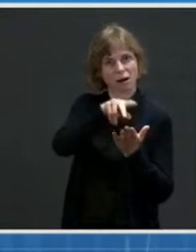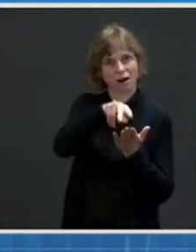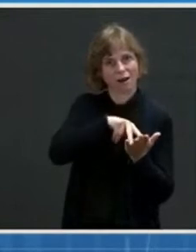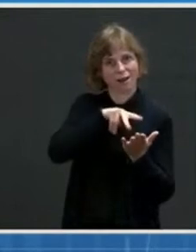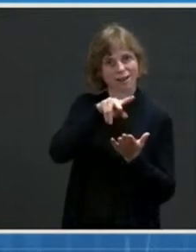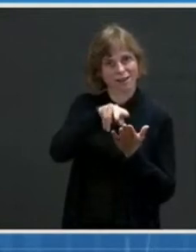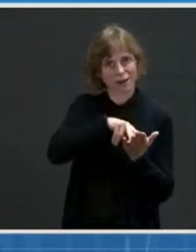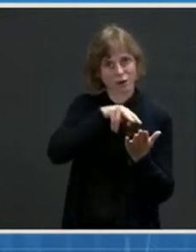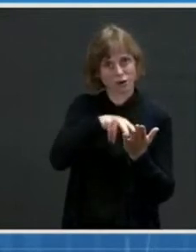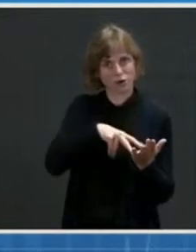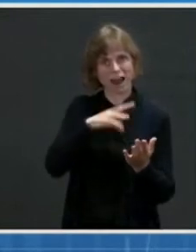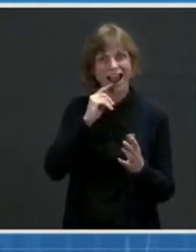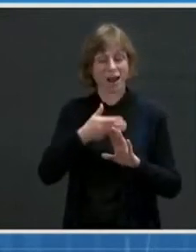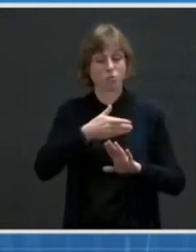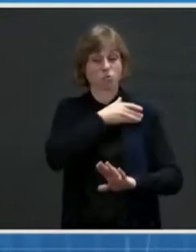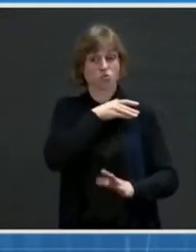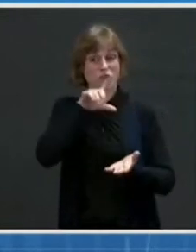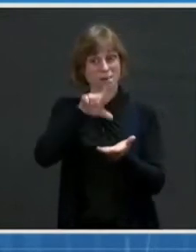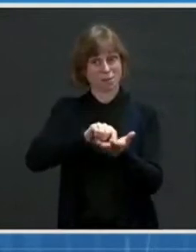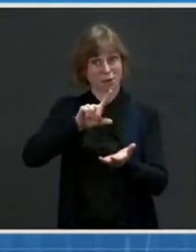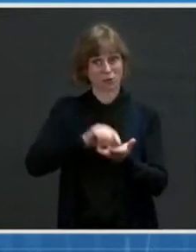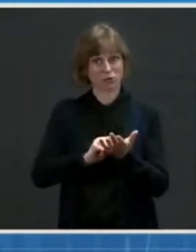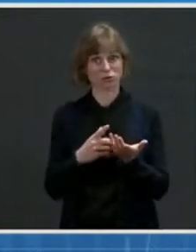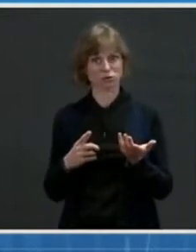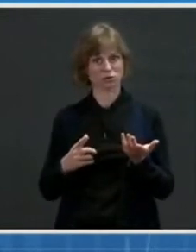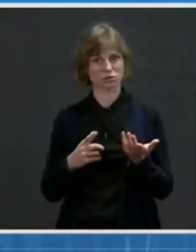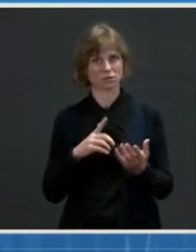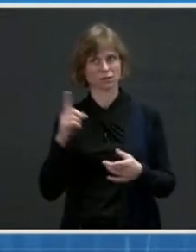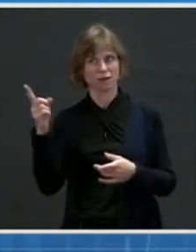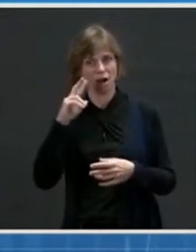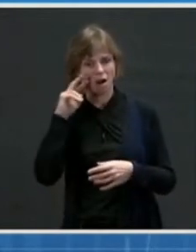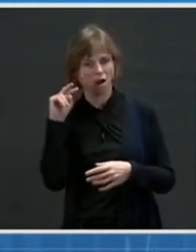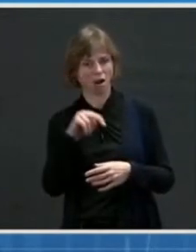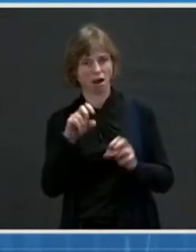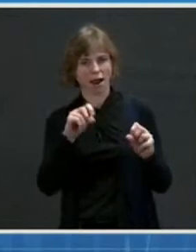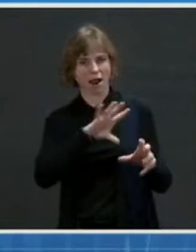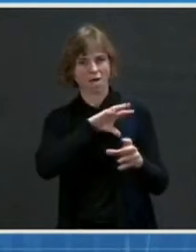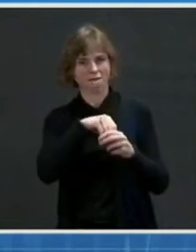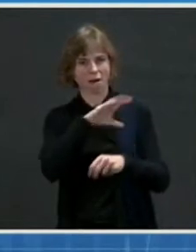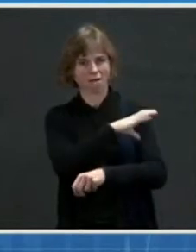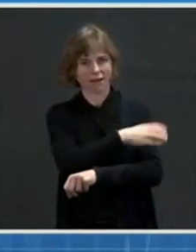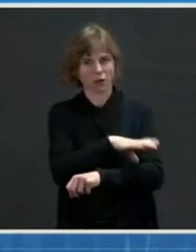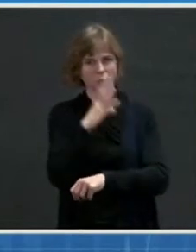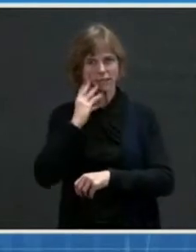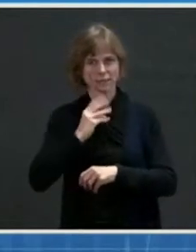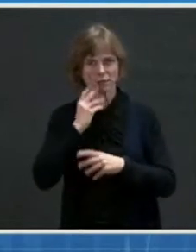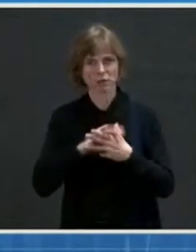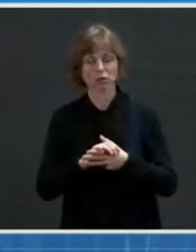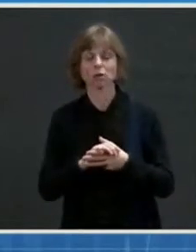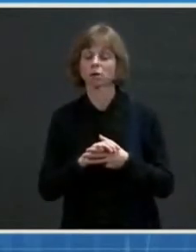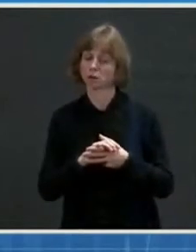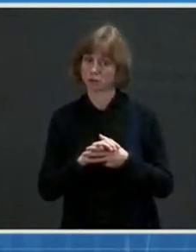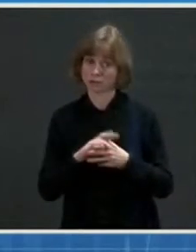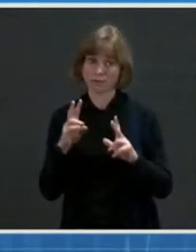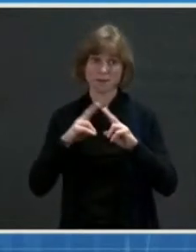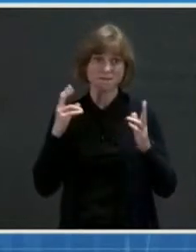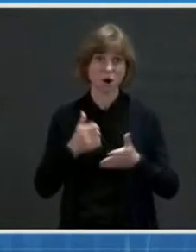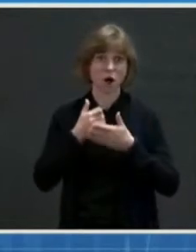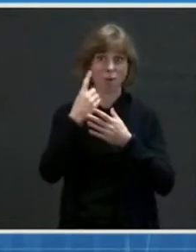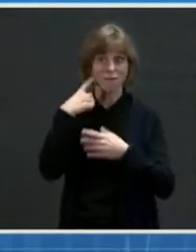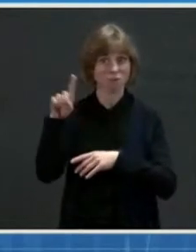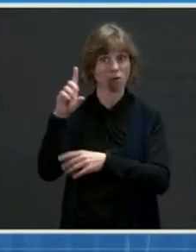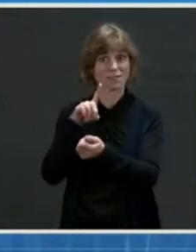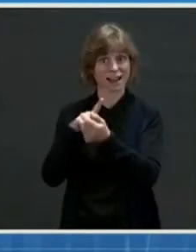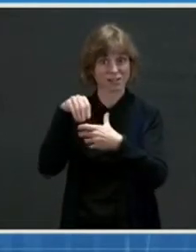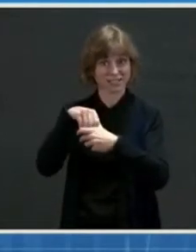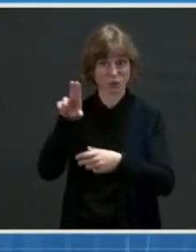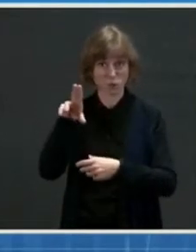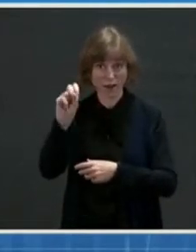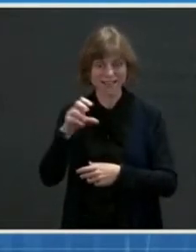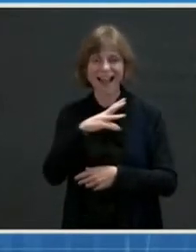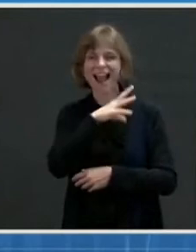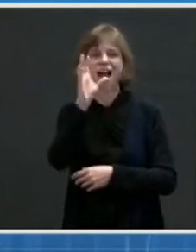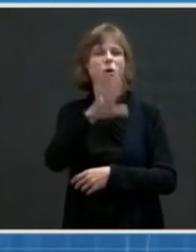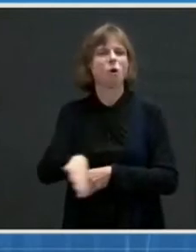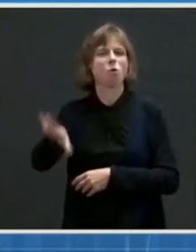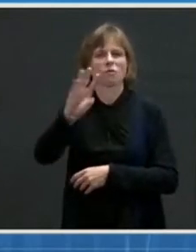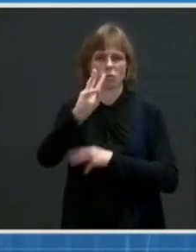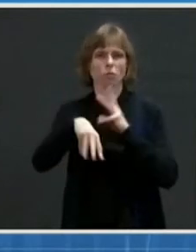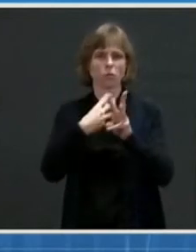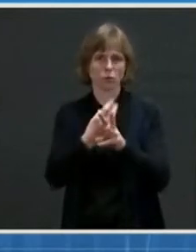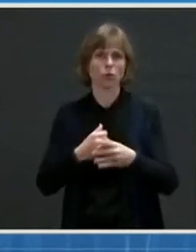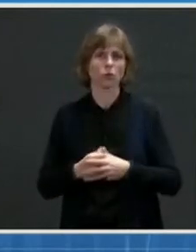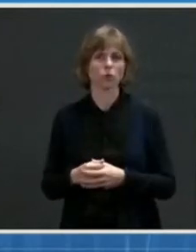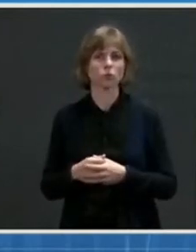WELL AS DATA THAT IS IN